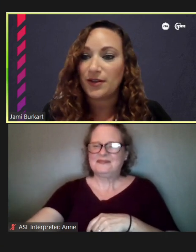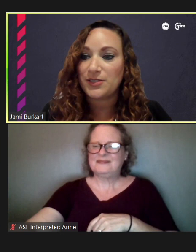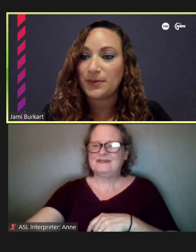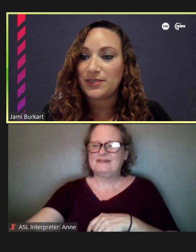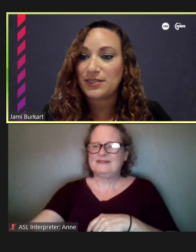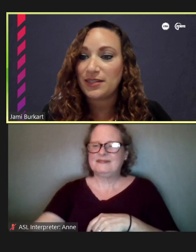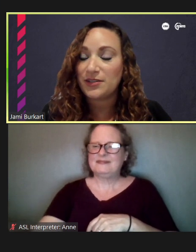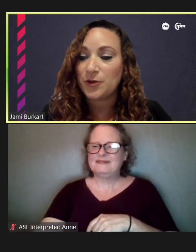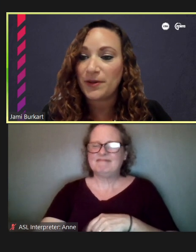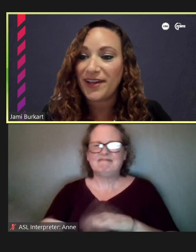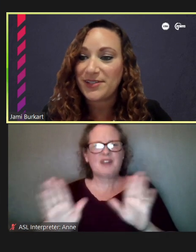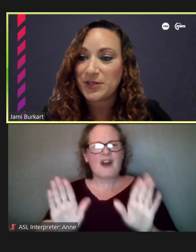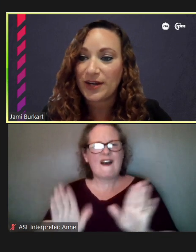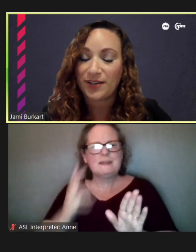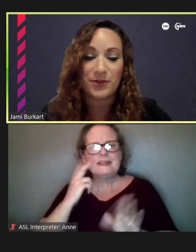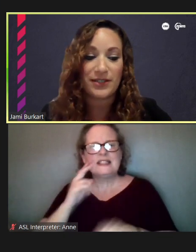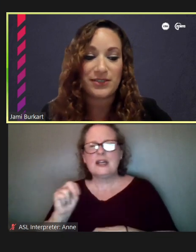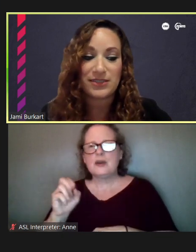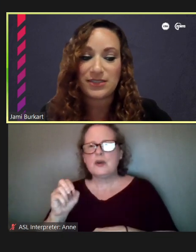Awesome. I see that Norma has her hand raised.